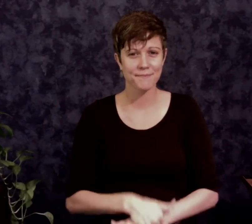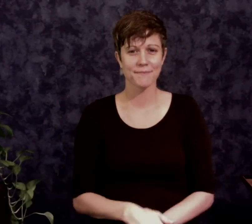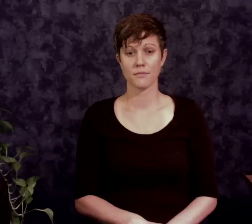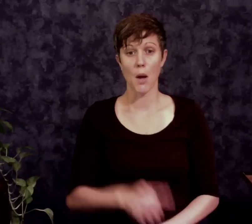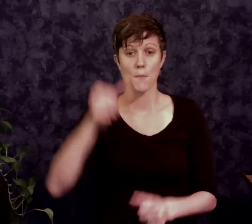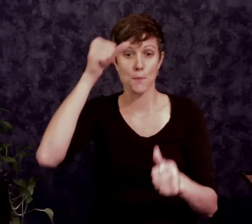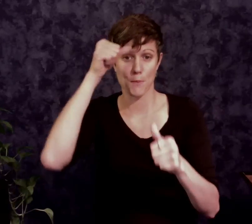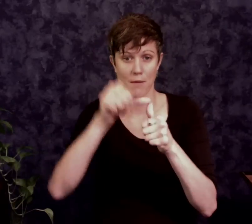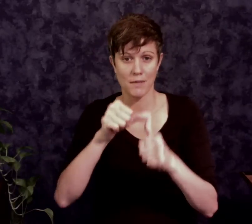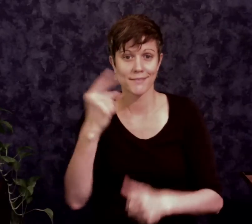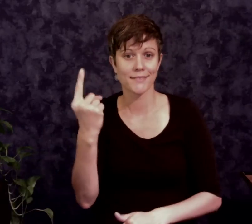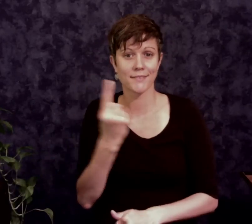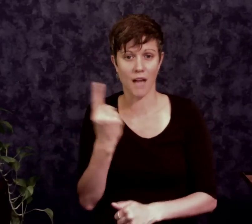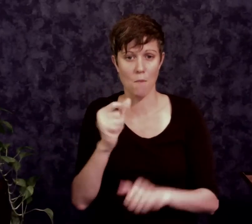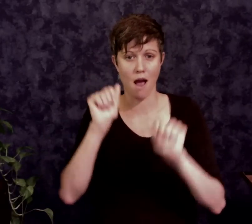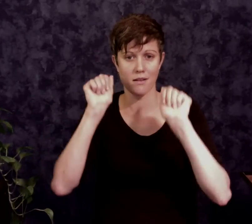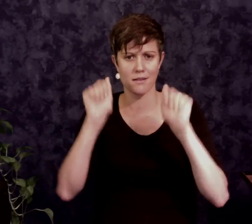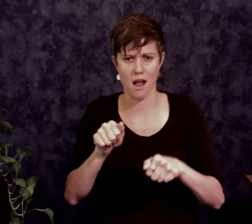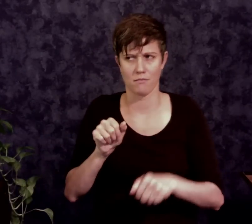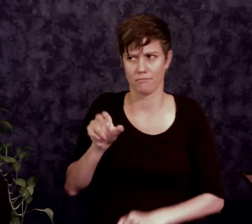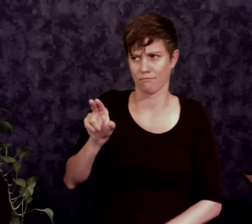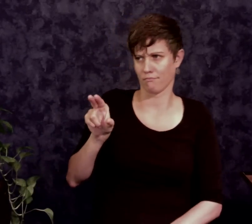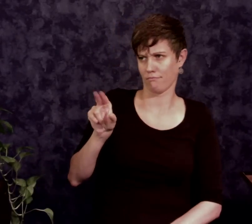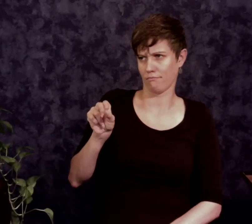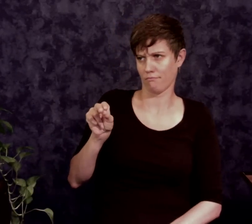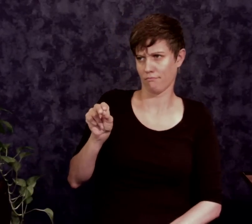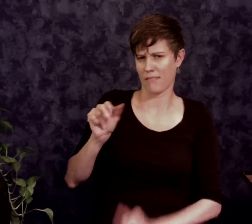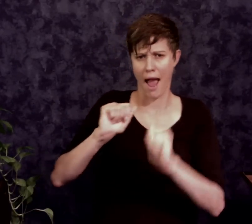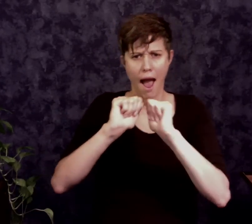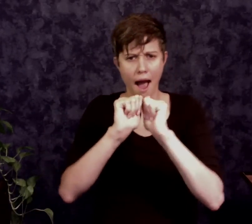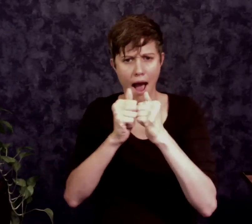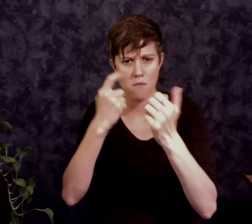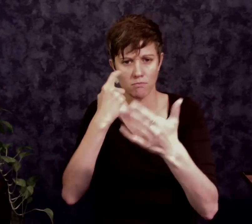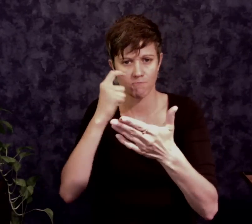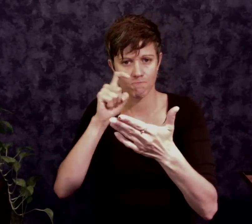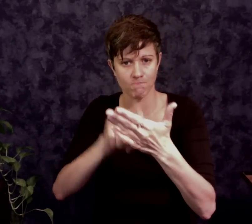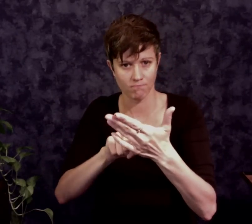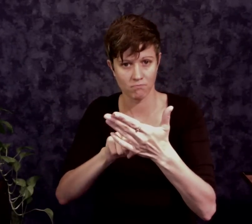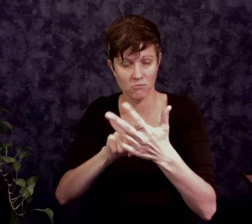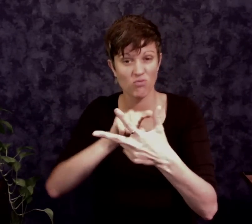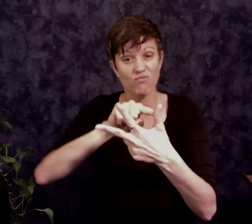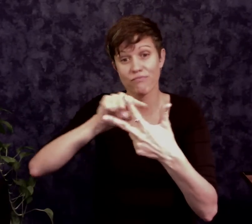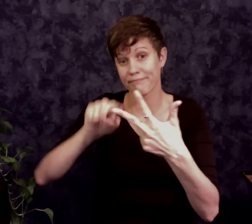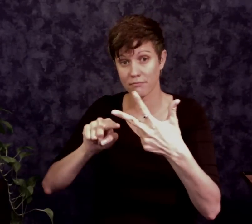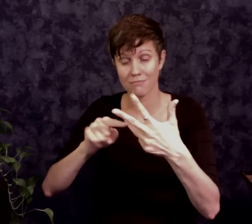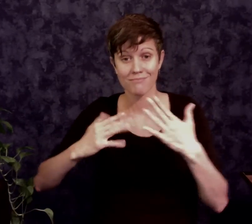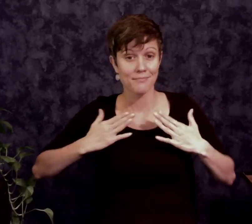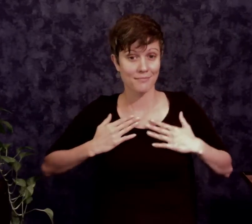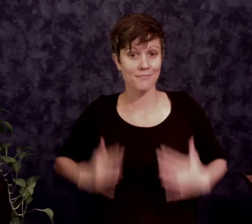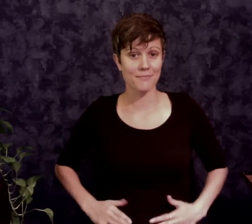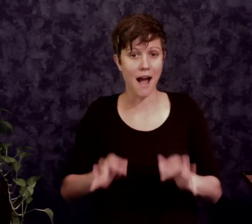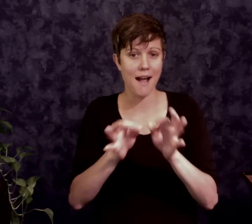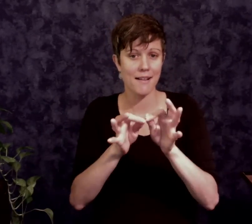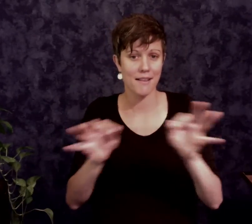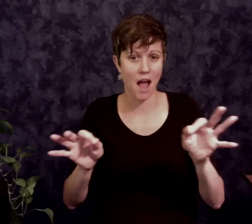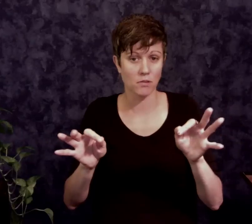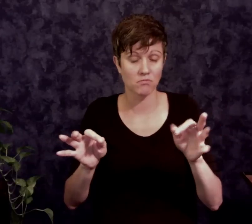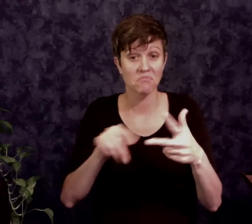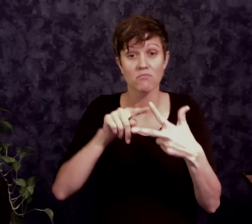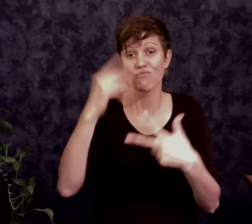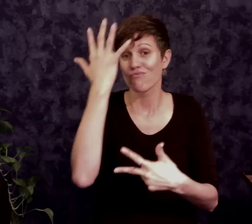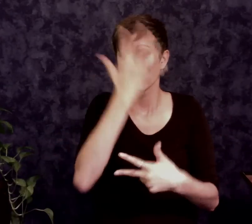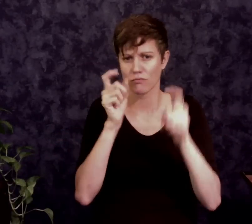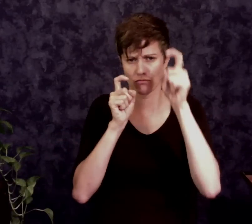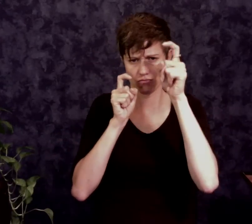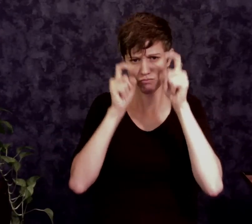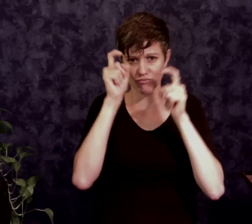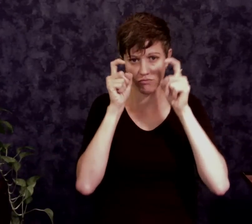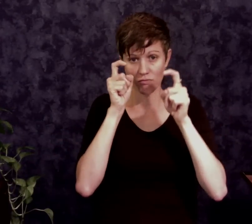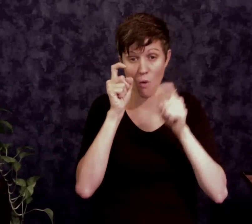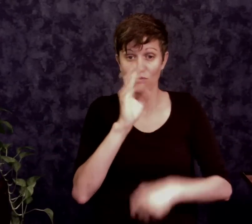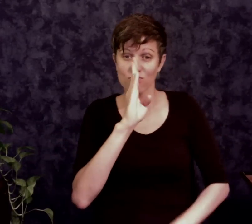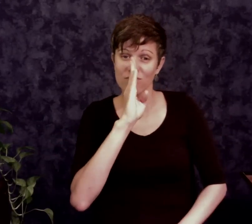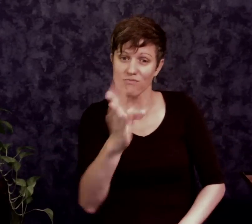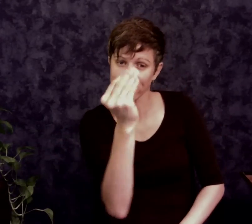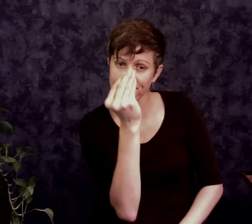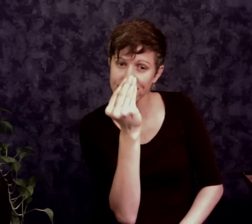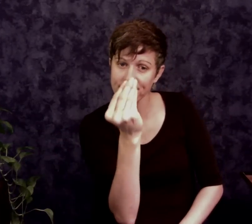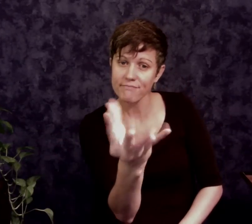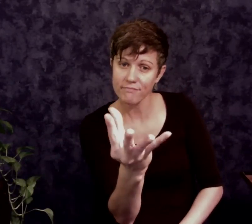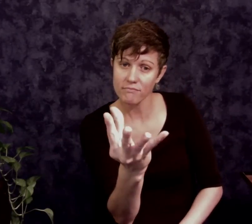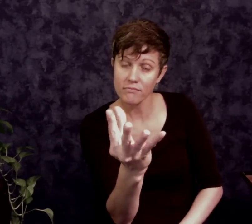Remember, someone can say “no” or disagree. This is shown through body language and facial expressions, or because they tell you directly.